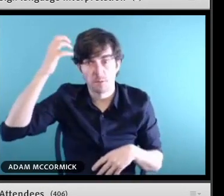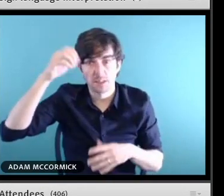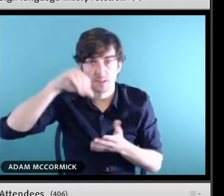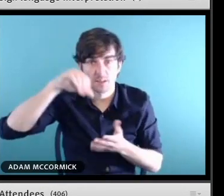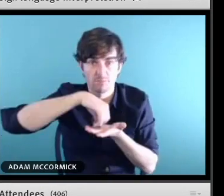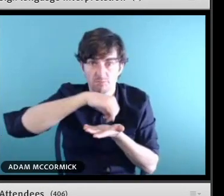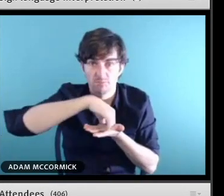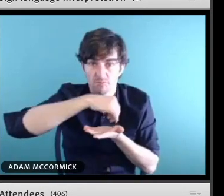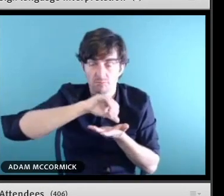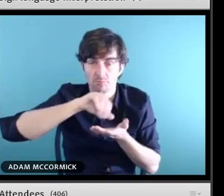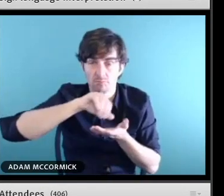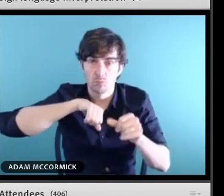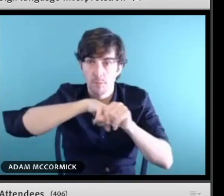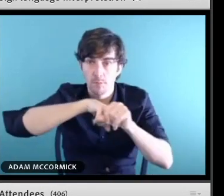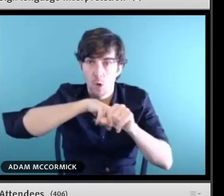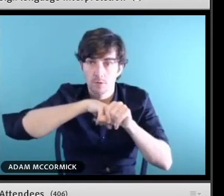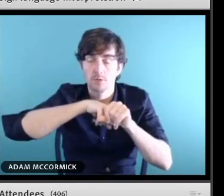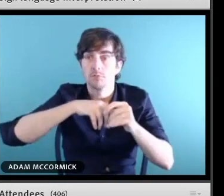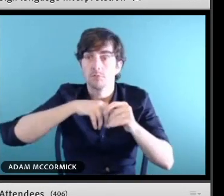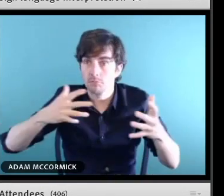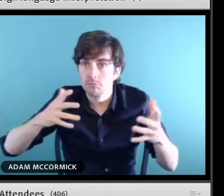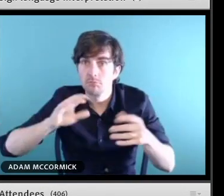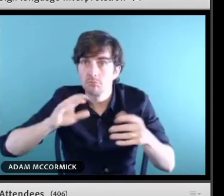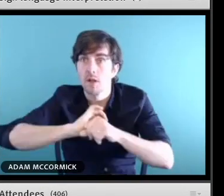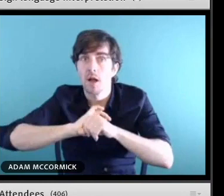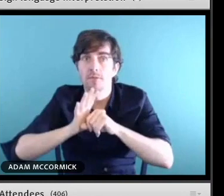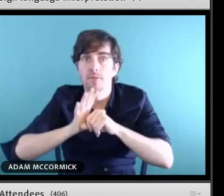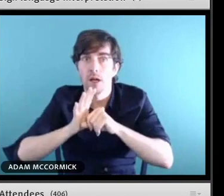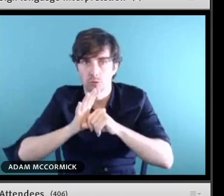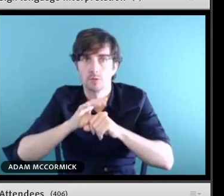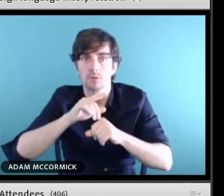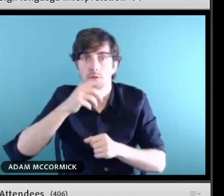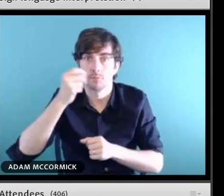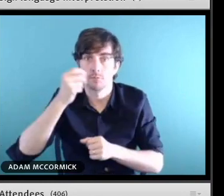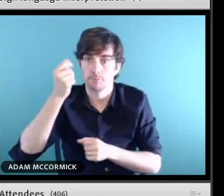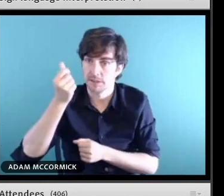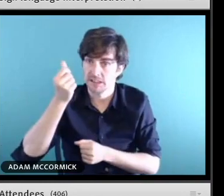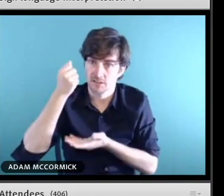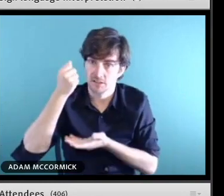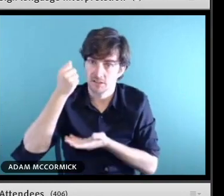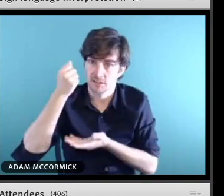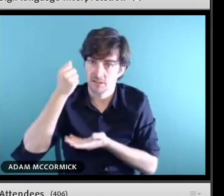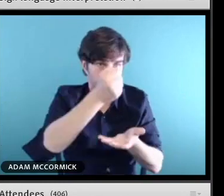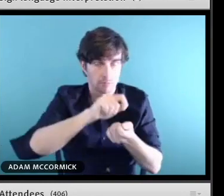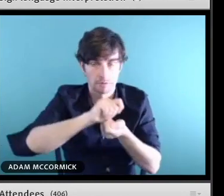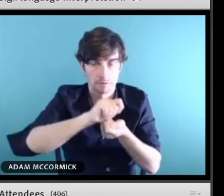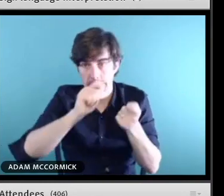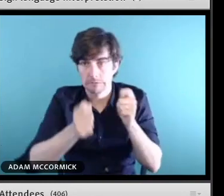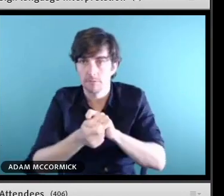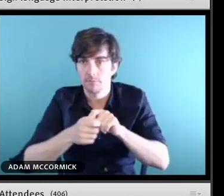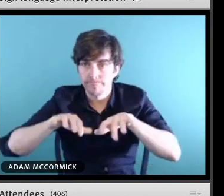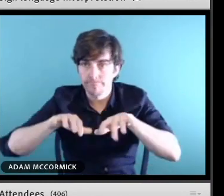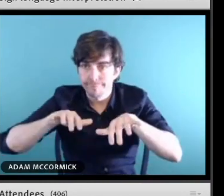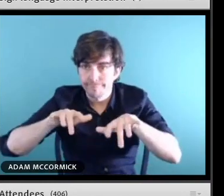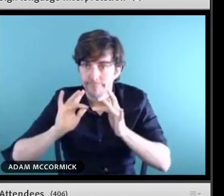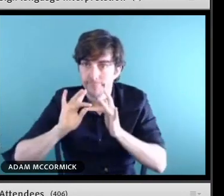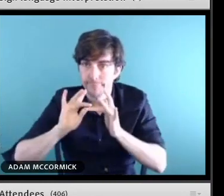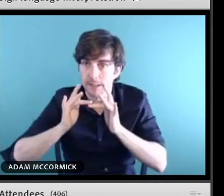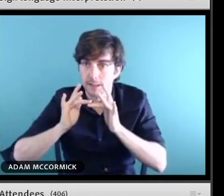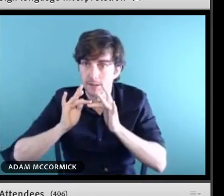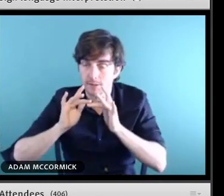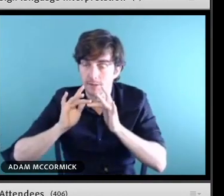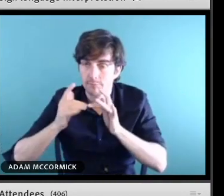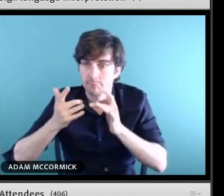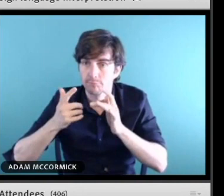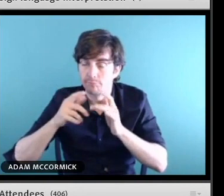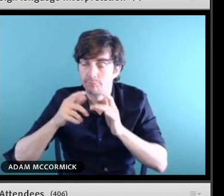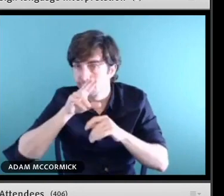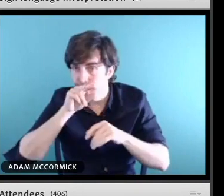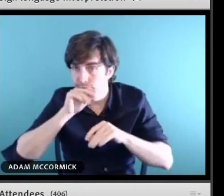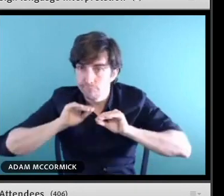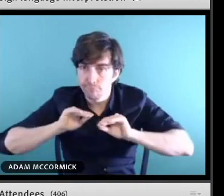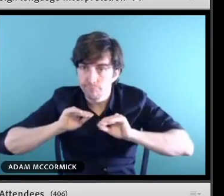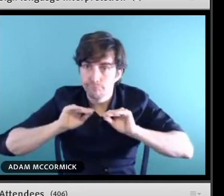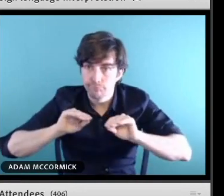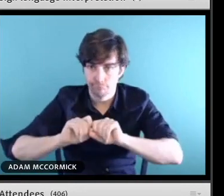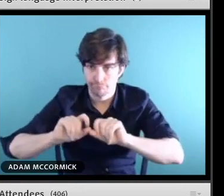and communication. We're joined by Edy Suprianto. Is partnering with ASB Indonesia and the